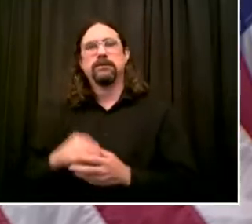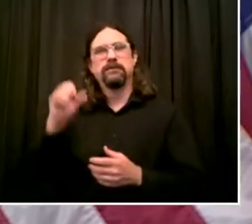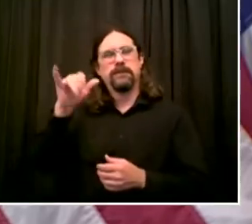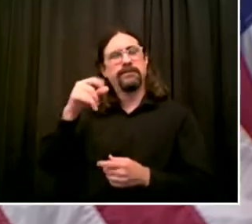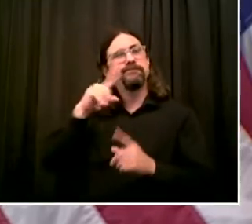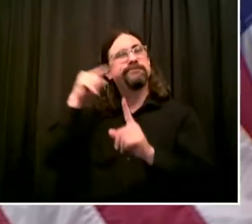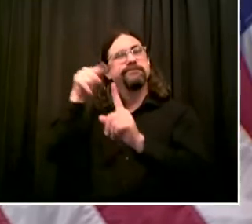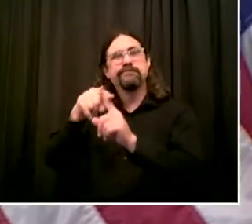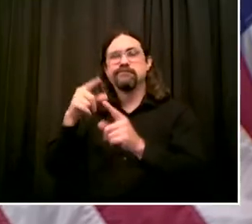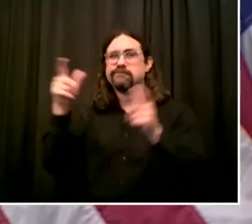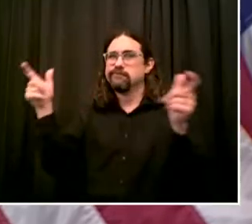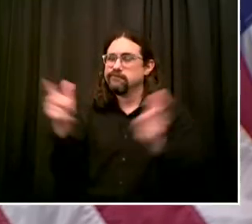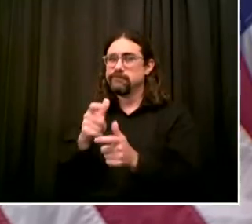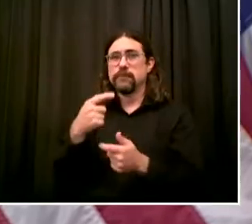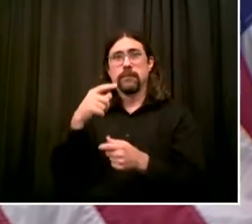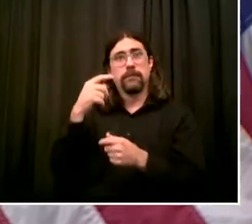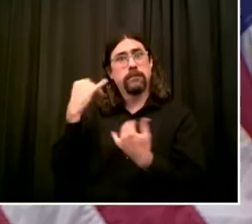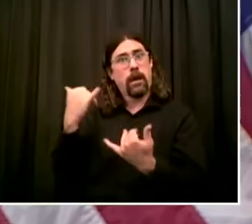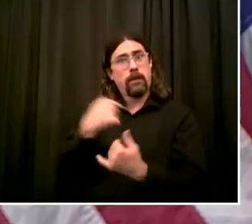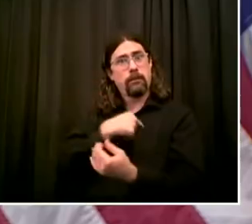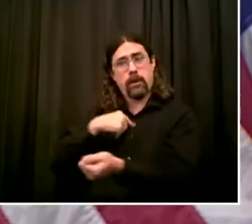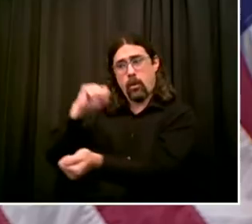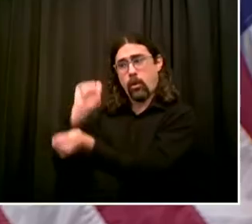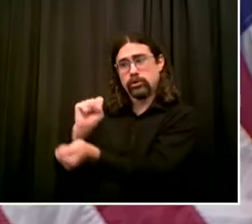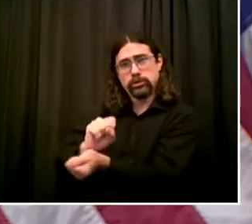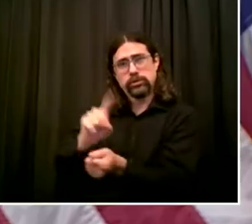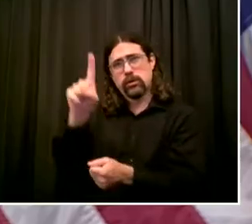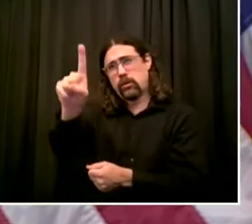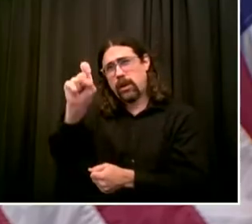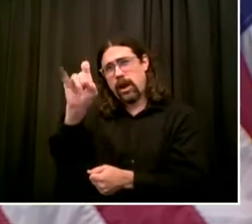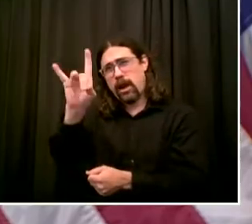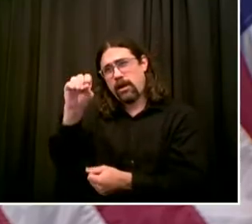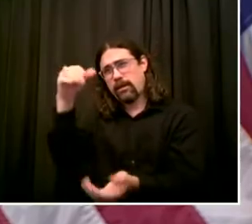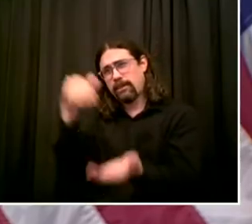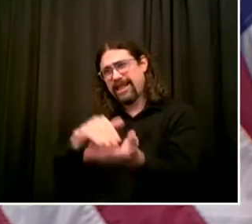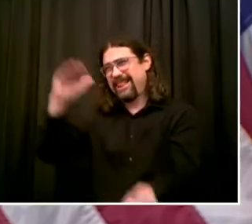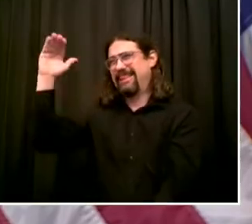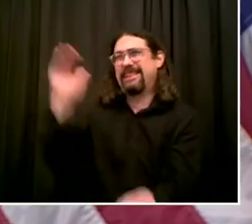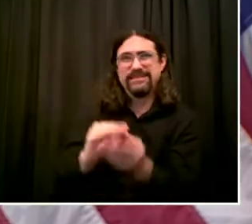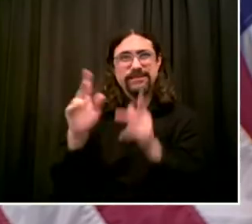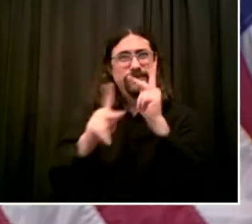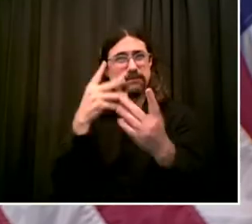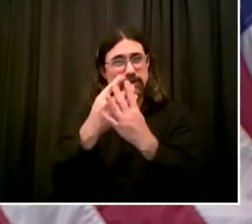ALSO VIOLENCE.